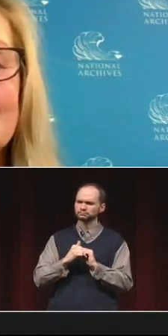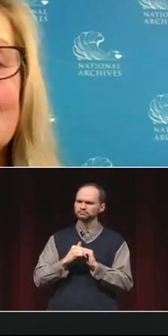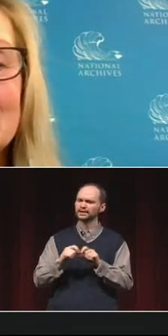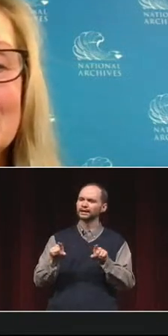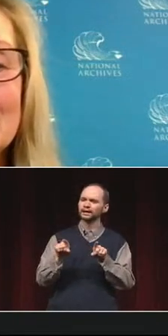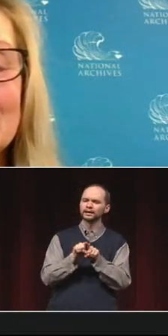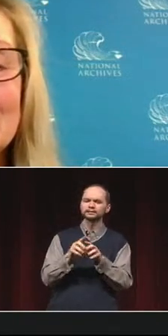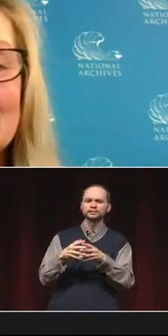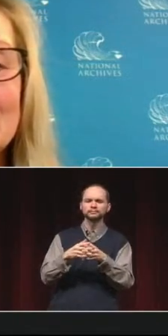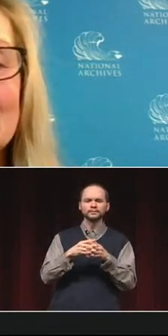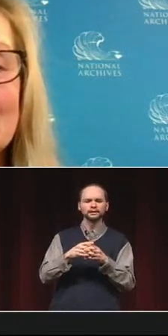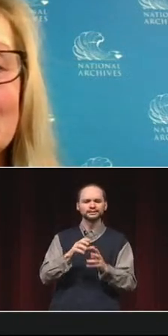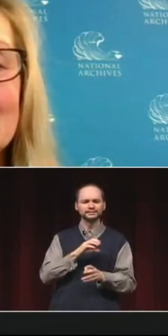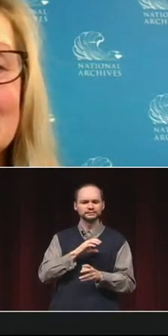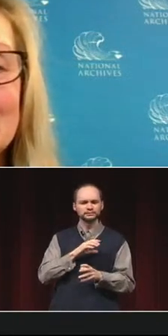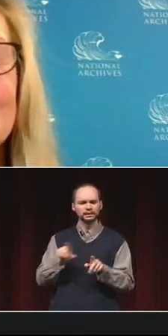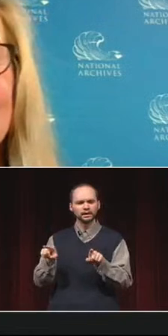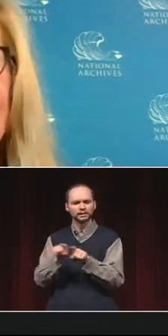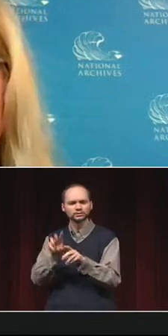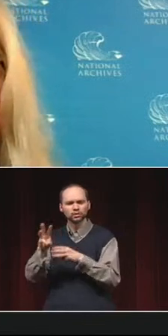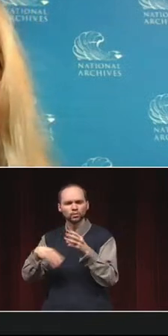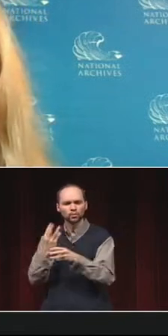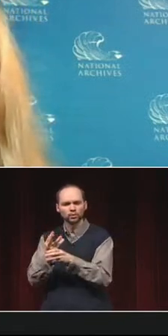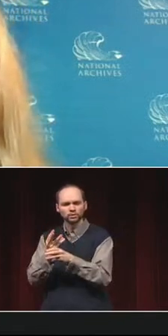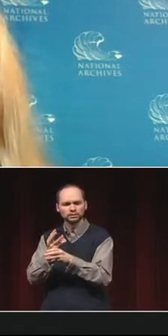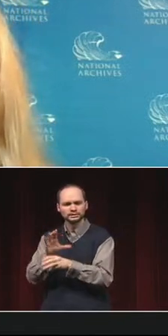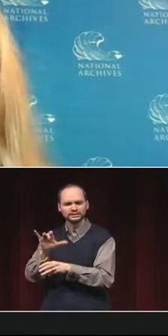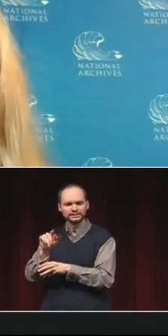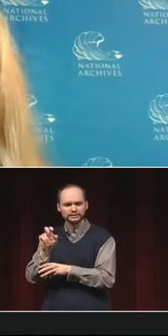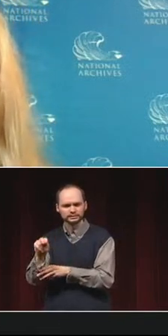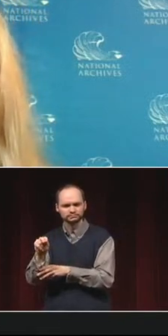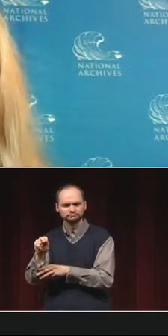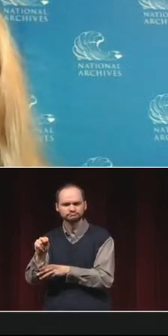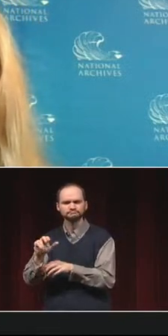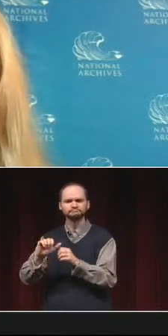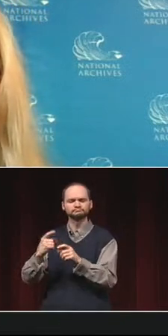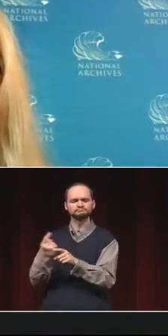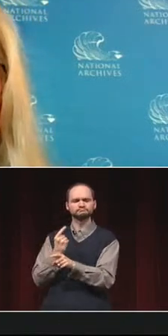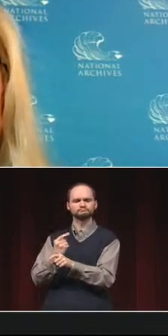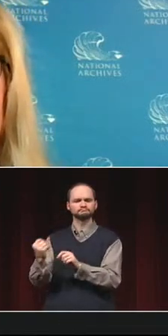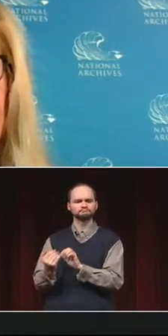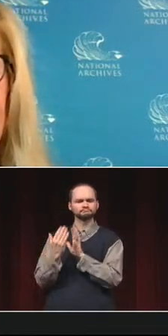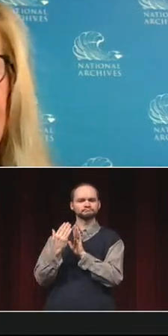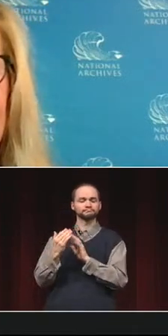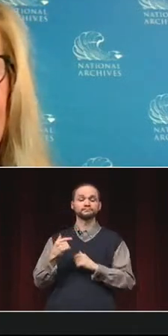and a world citizen. I am the oldest of two children. My younger brother is